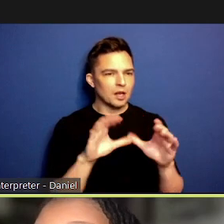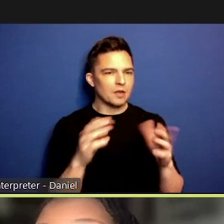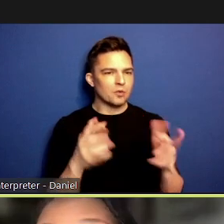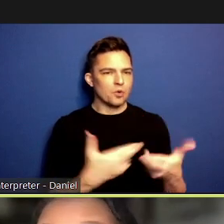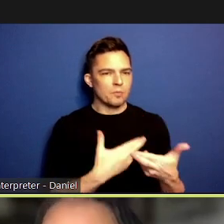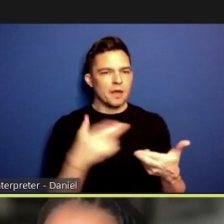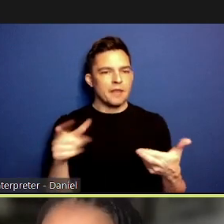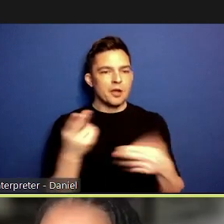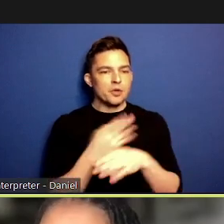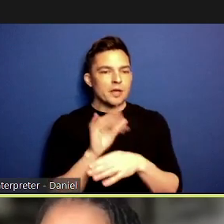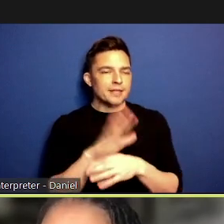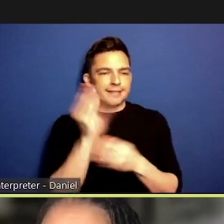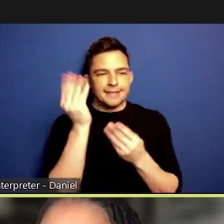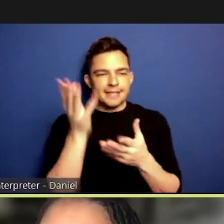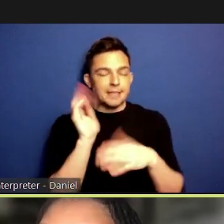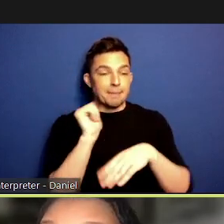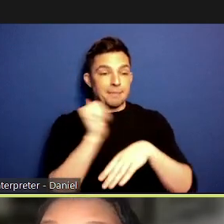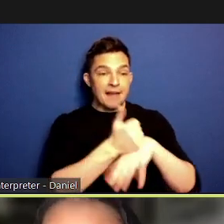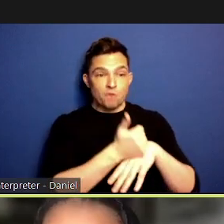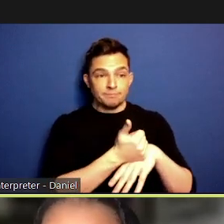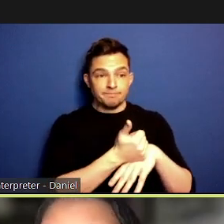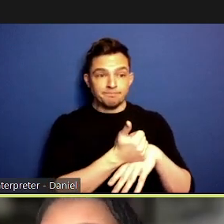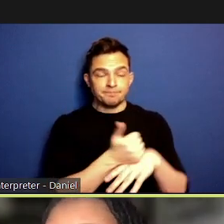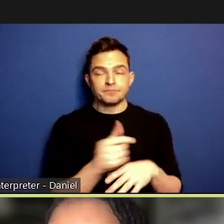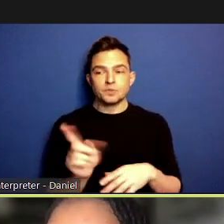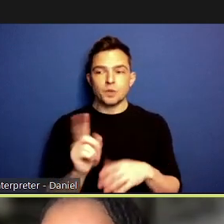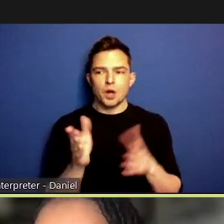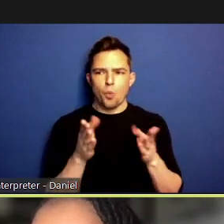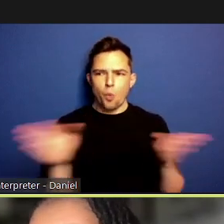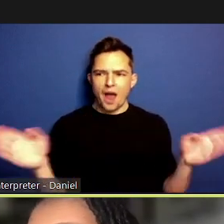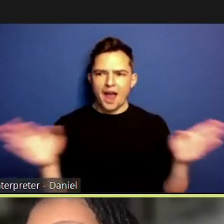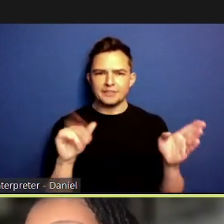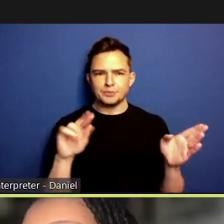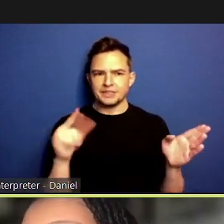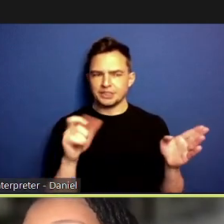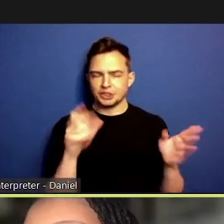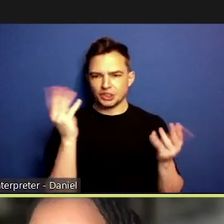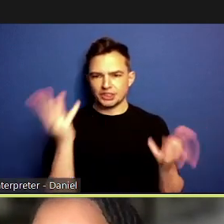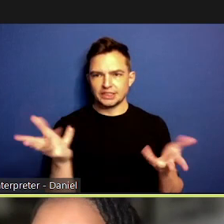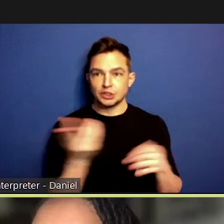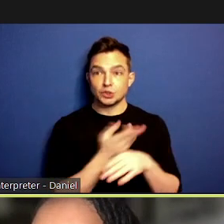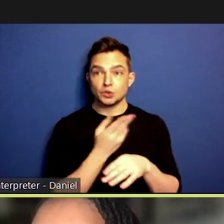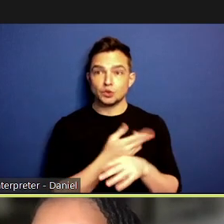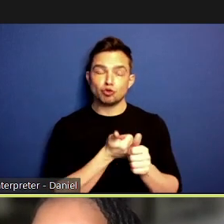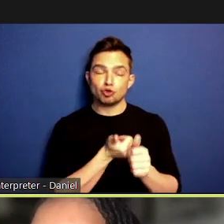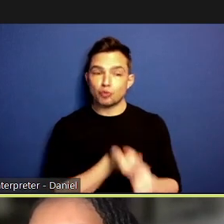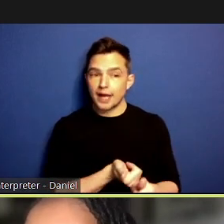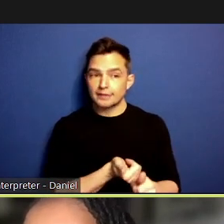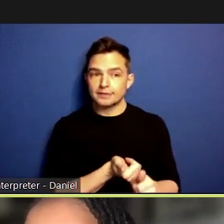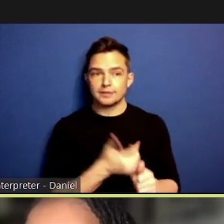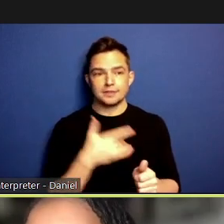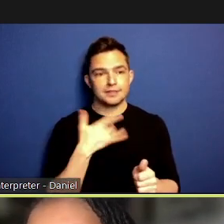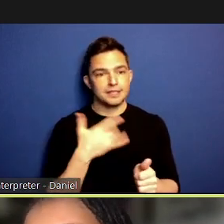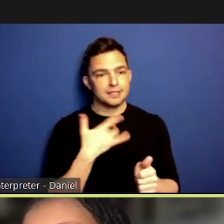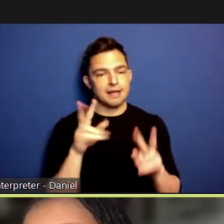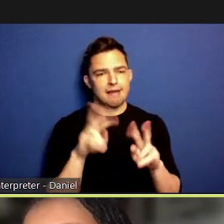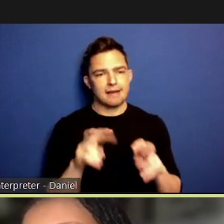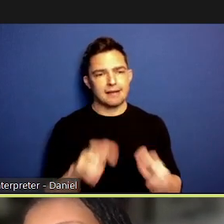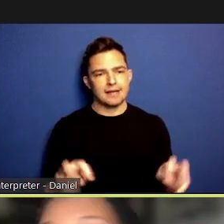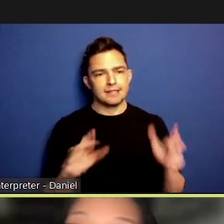data platforms where a wide range of data is used to track, sense, and analyzed technologies